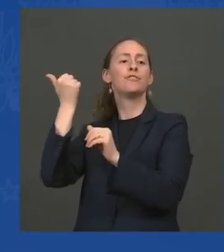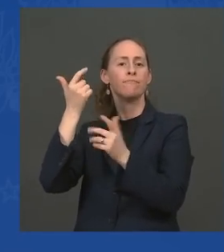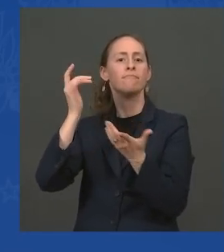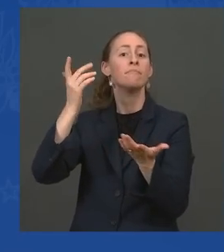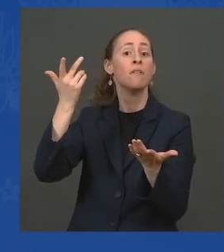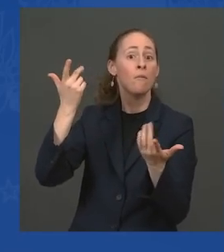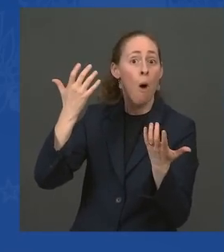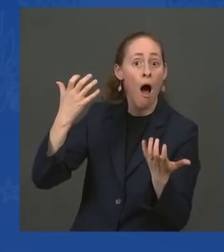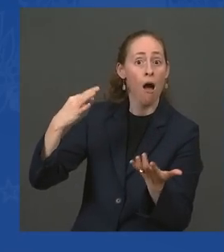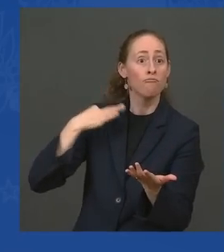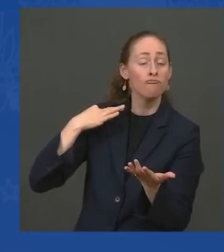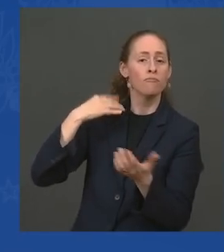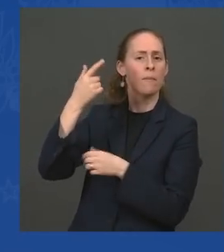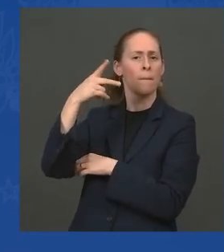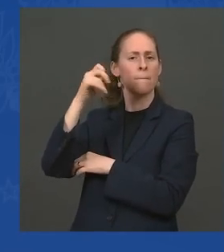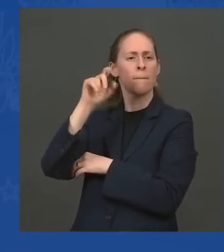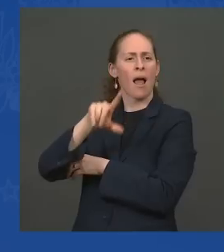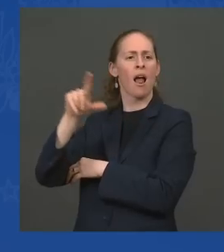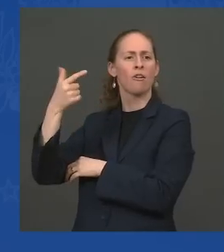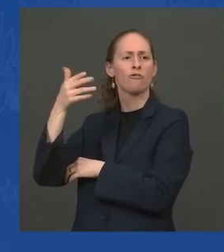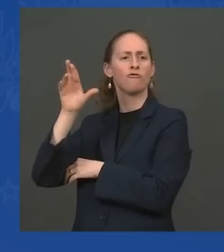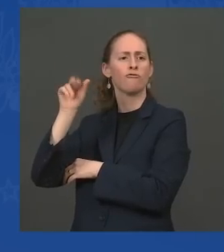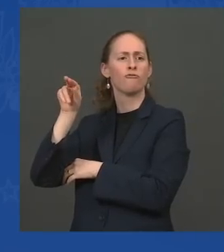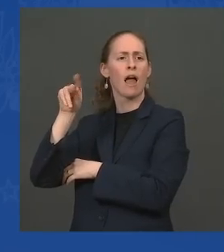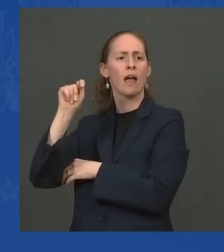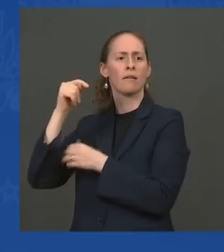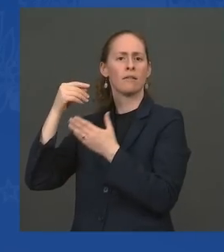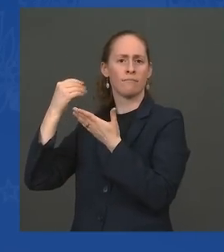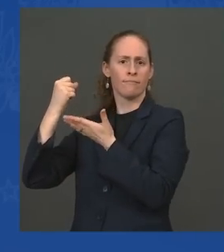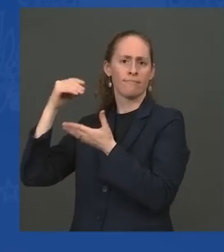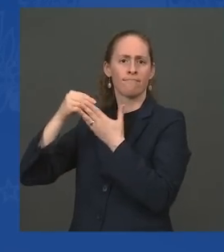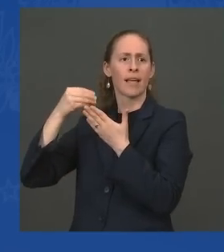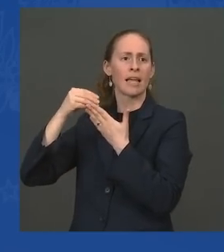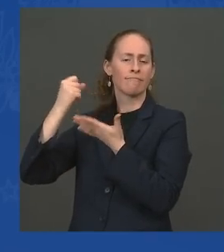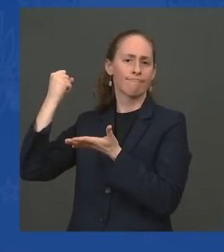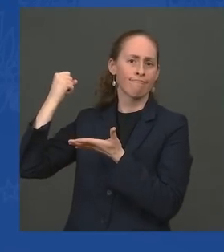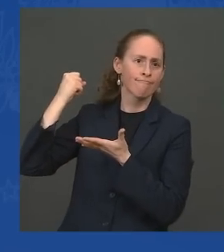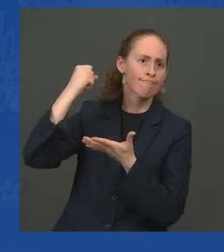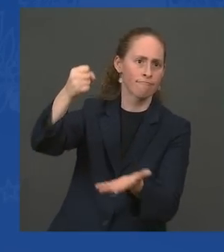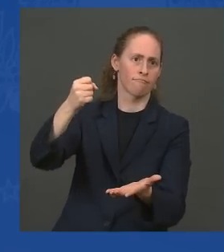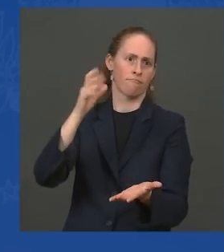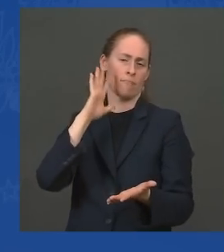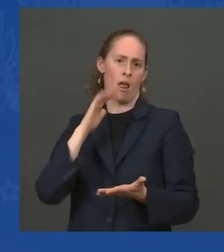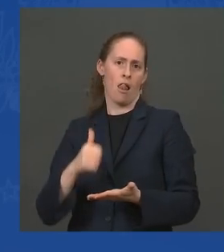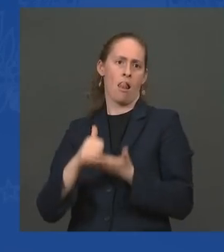and we're going to make a huge difference for those 2 million women in America who can't get back into the workforce right now